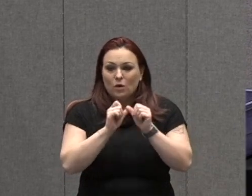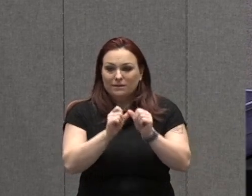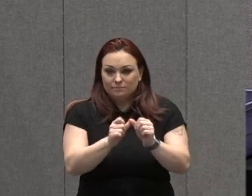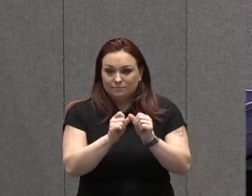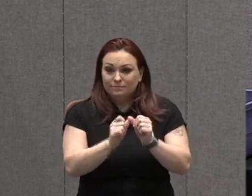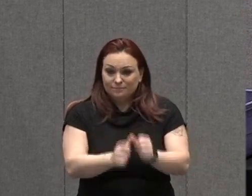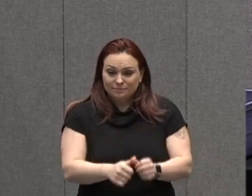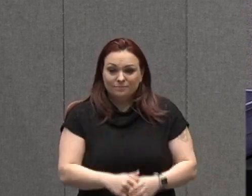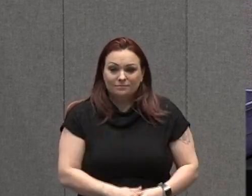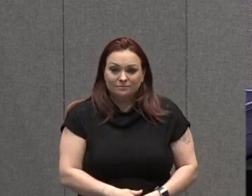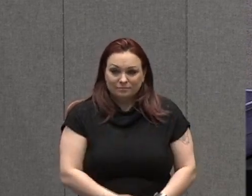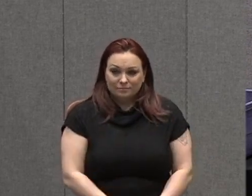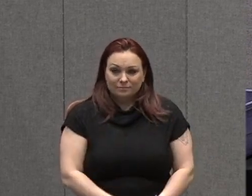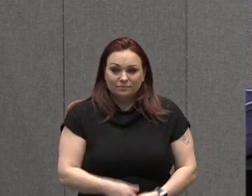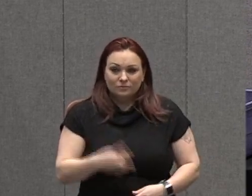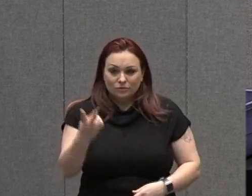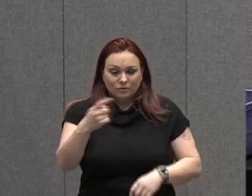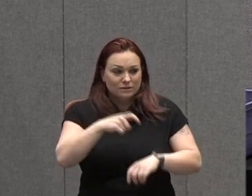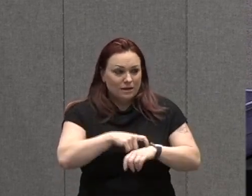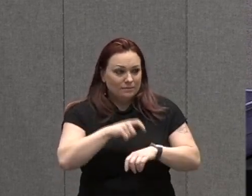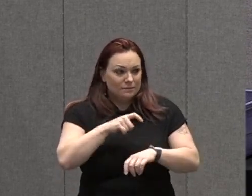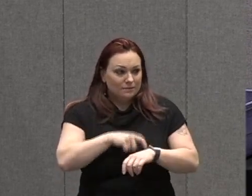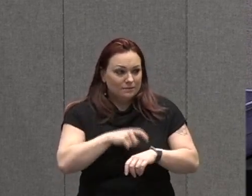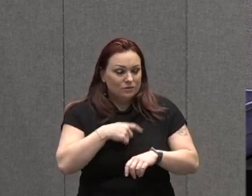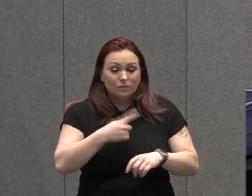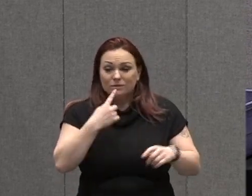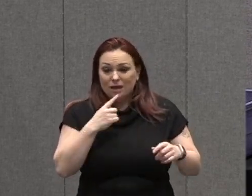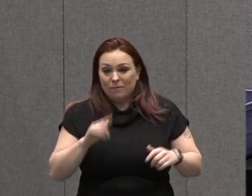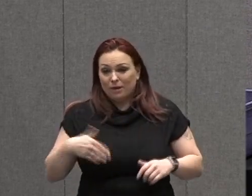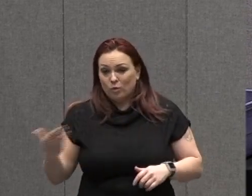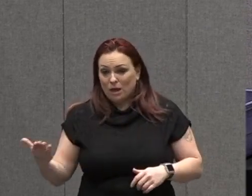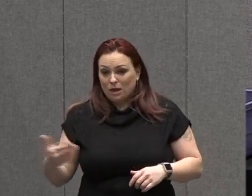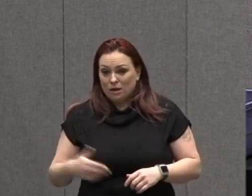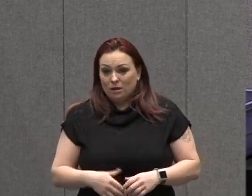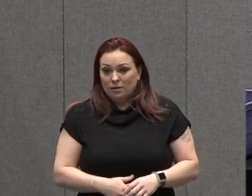I'm going to do this two times. Tell me when to come in okay? Okay, I'll go first.